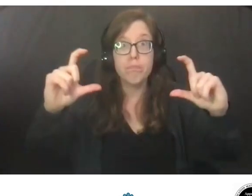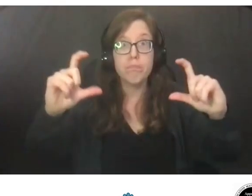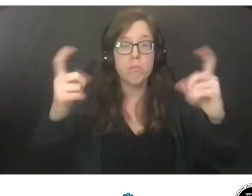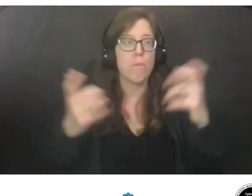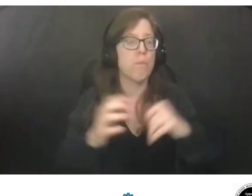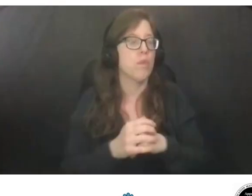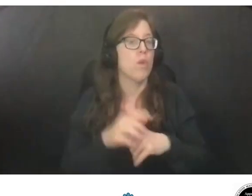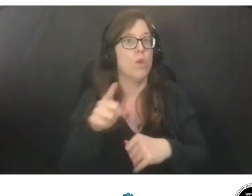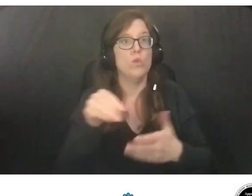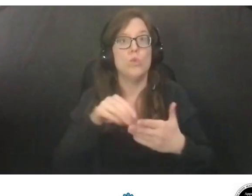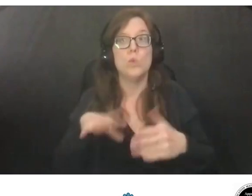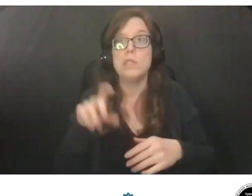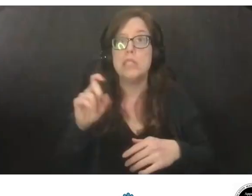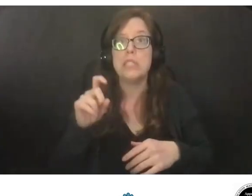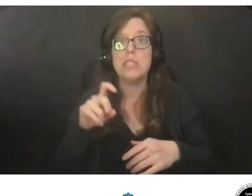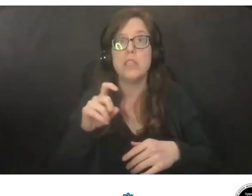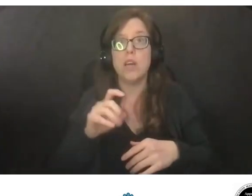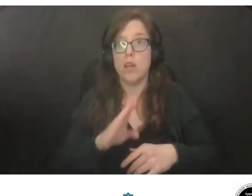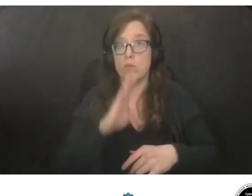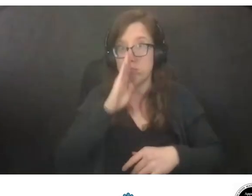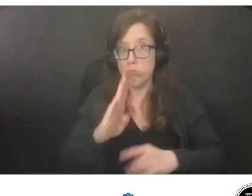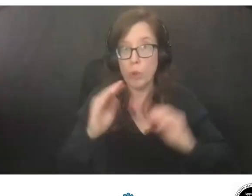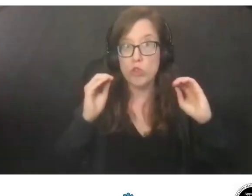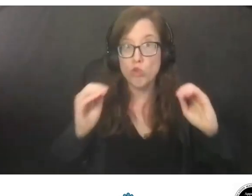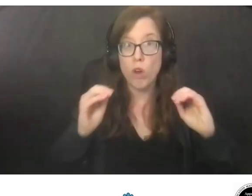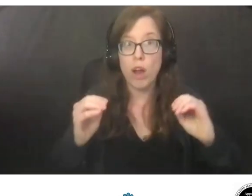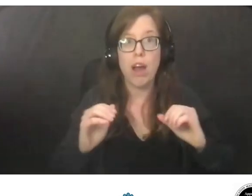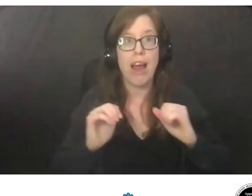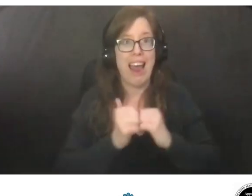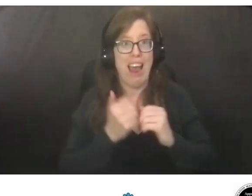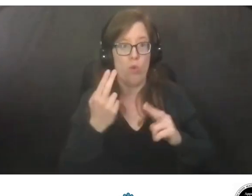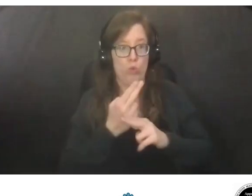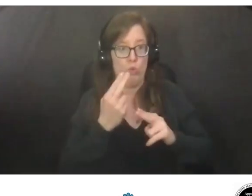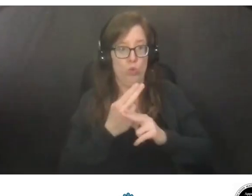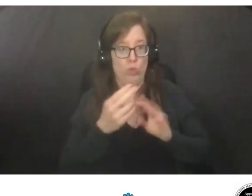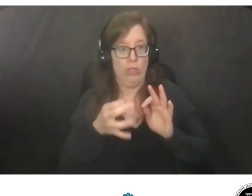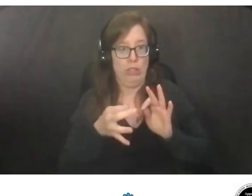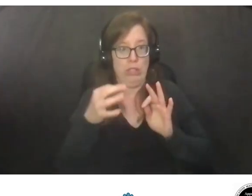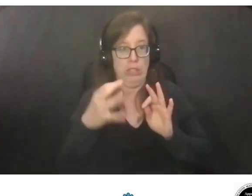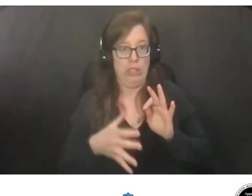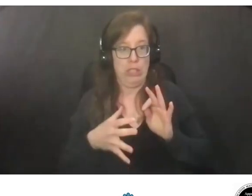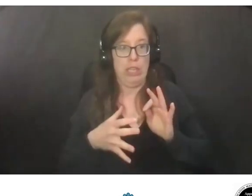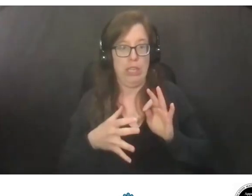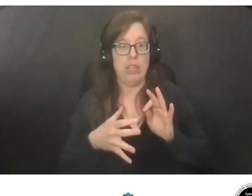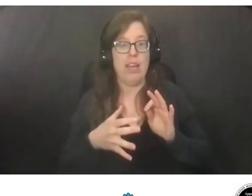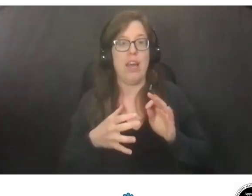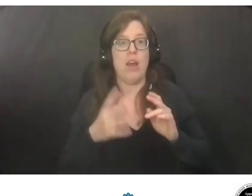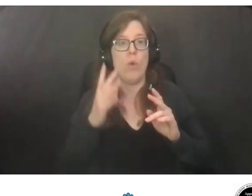Does the student need direct instruction in how to use Interpreters over distance technology? It's